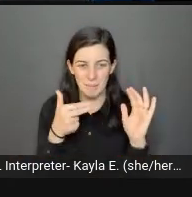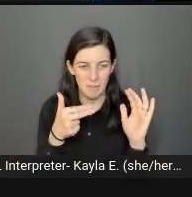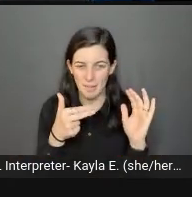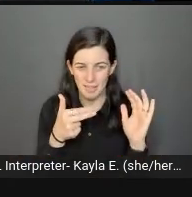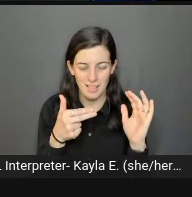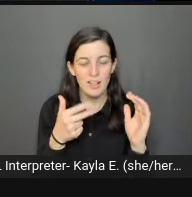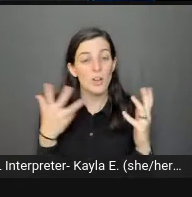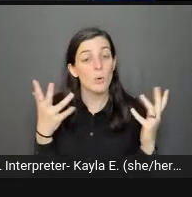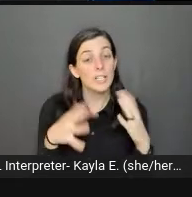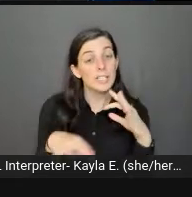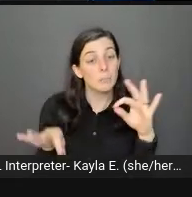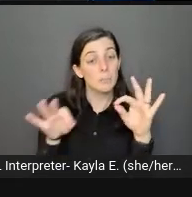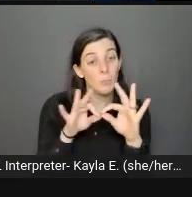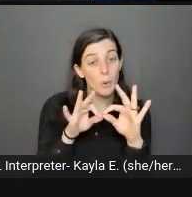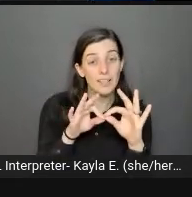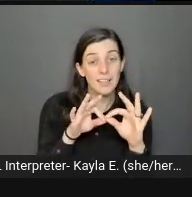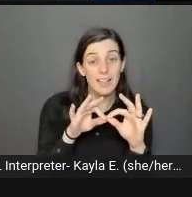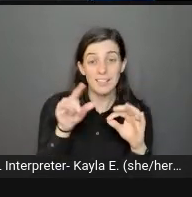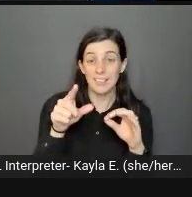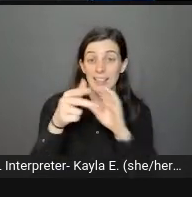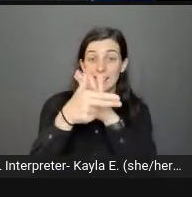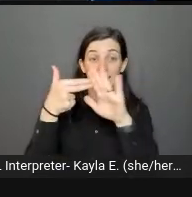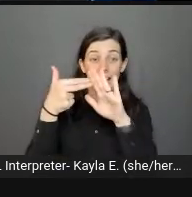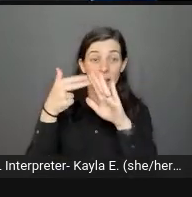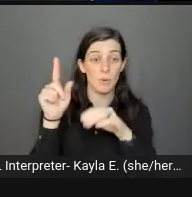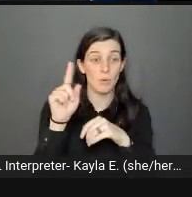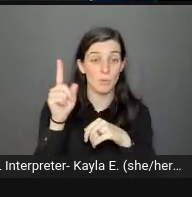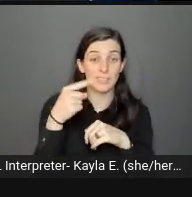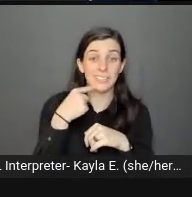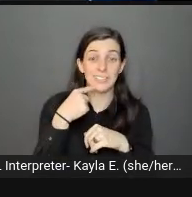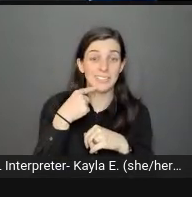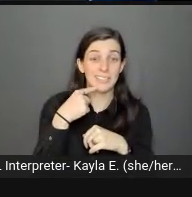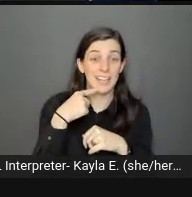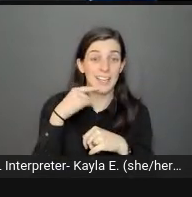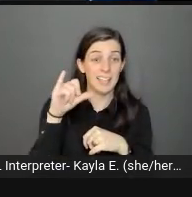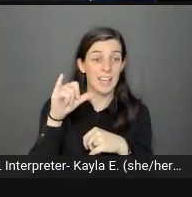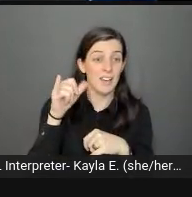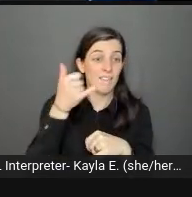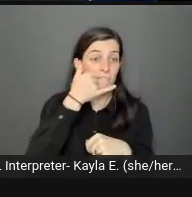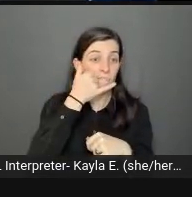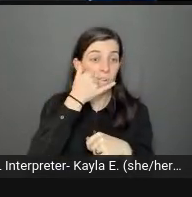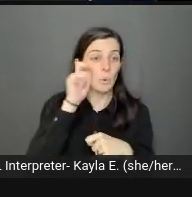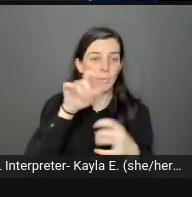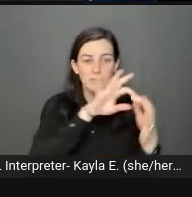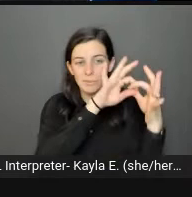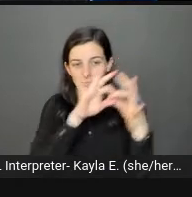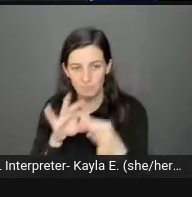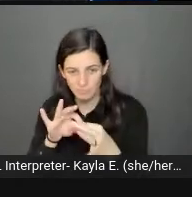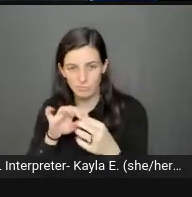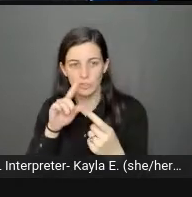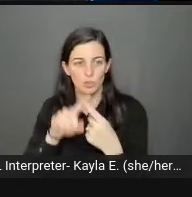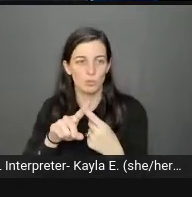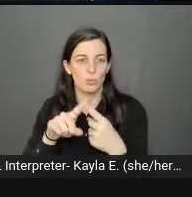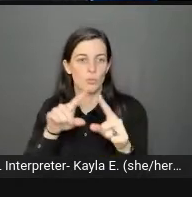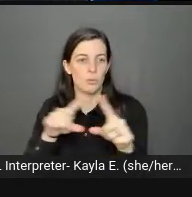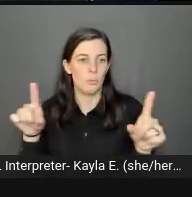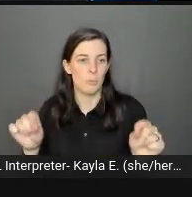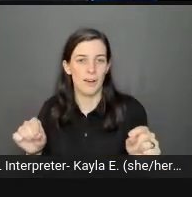that the label here, the prompt for the form is programmatically linked to the input field. That's not the case with these two because